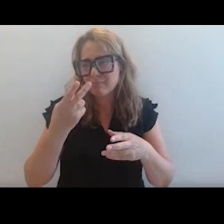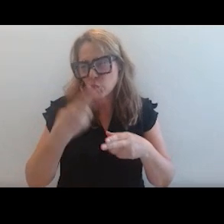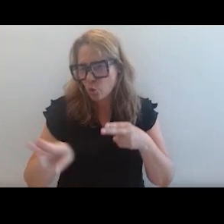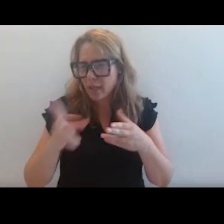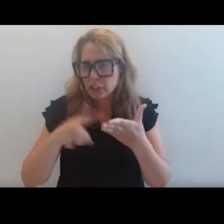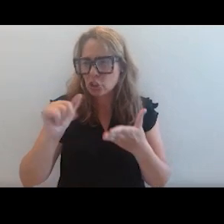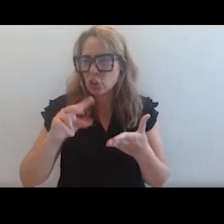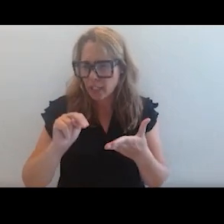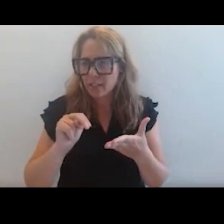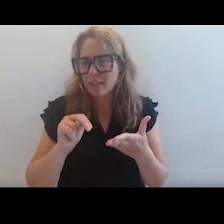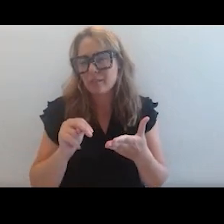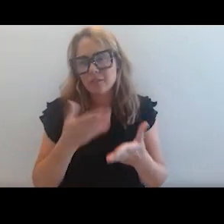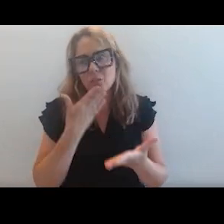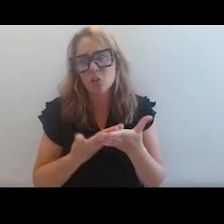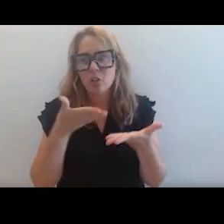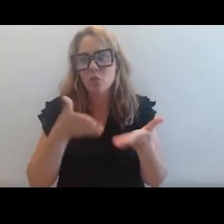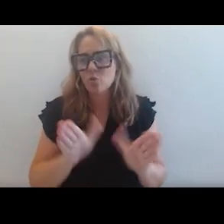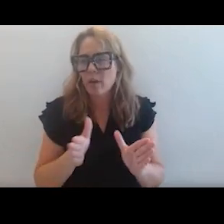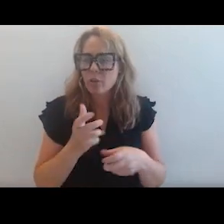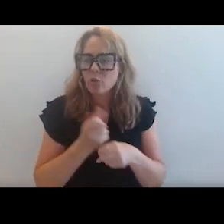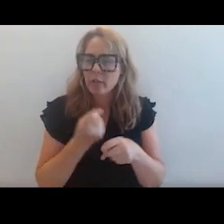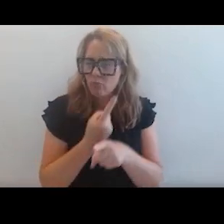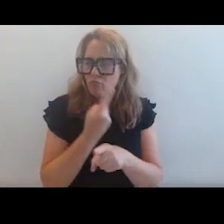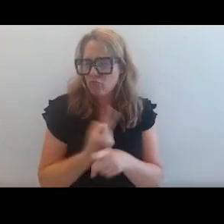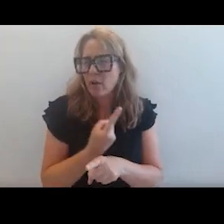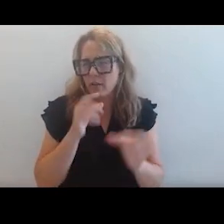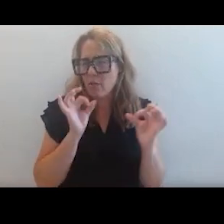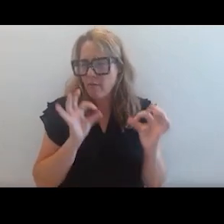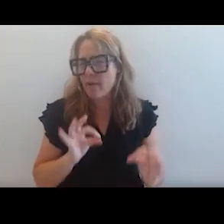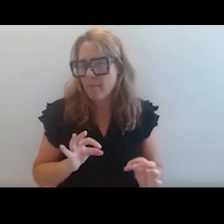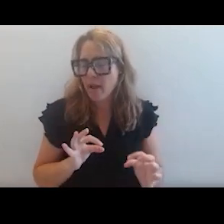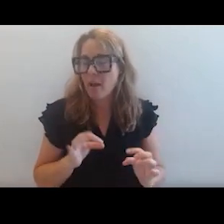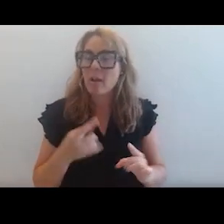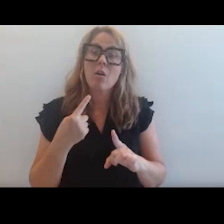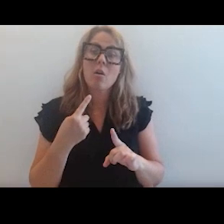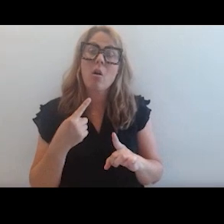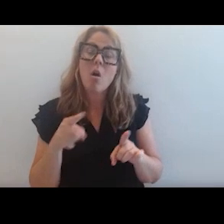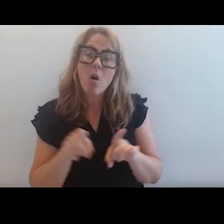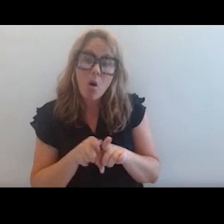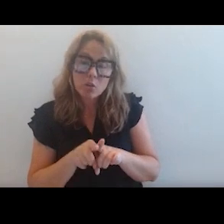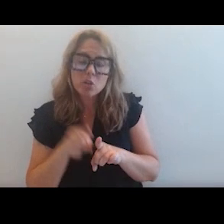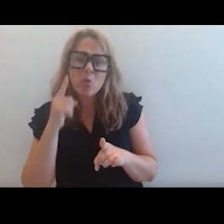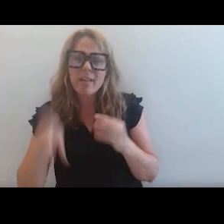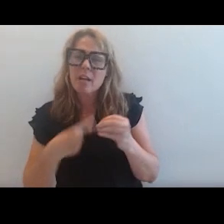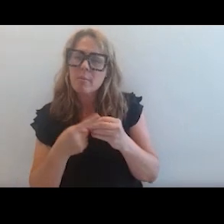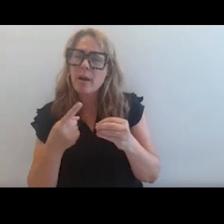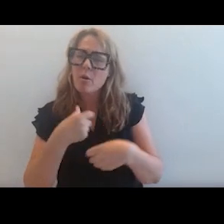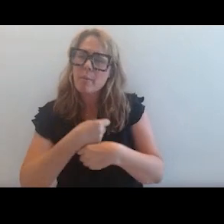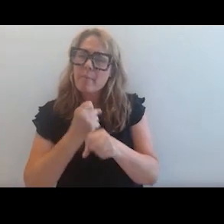to obtain regular feedback. Additionally, consider creating a user advisory group